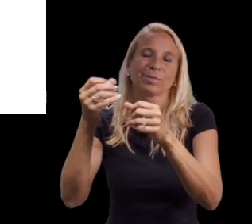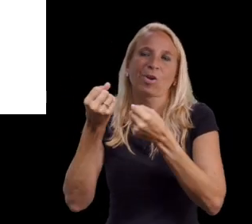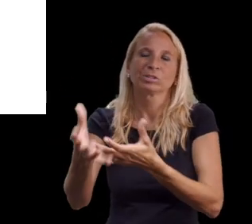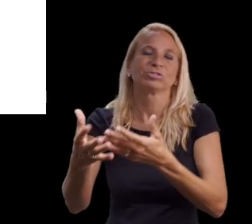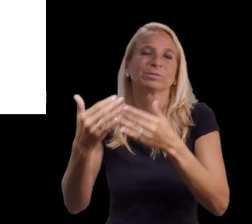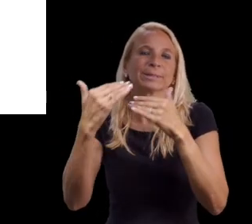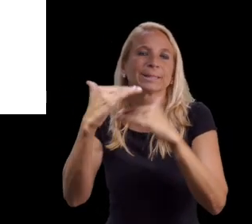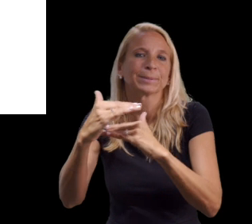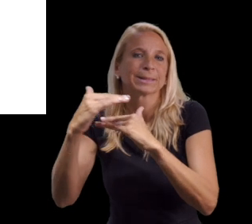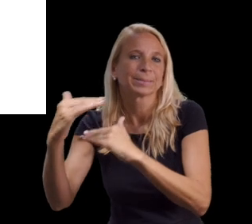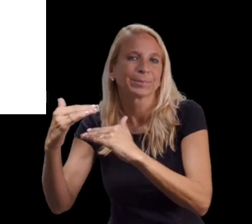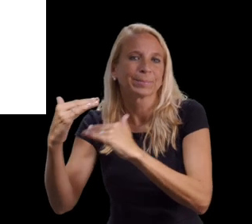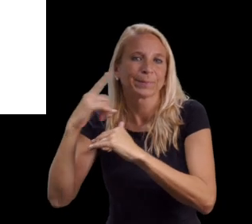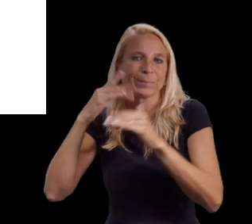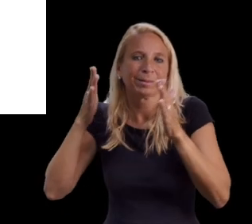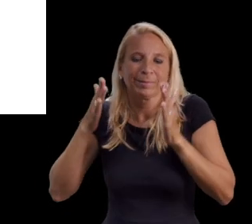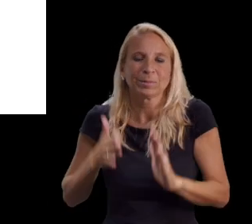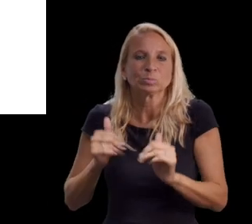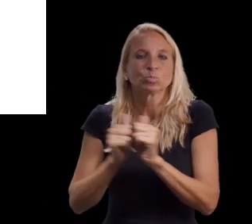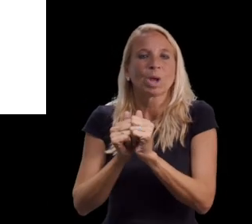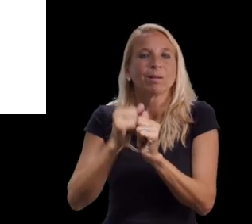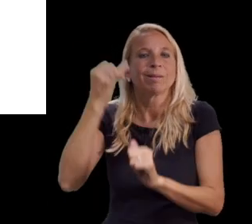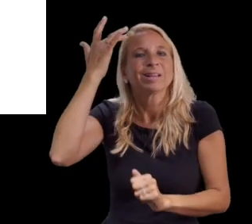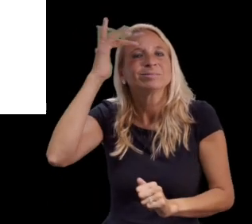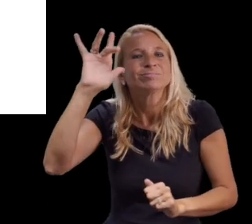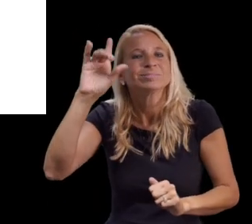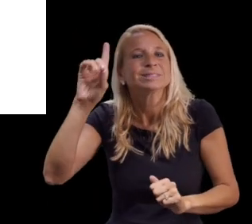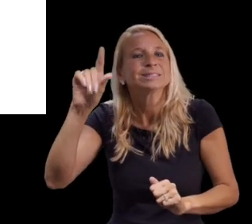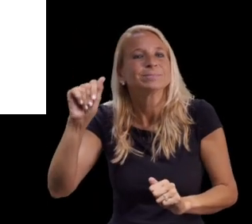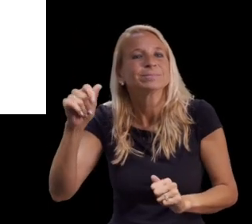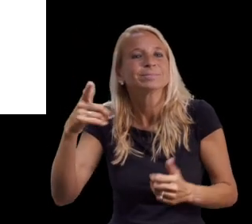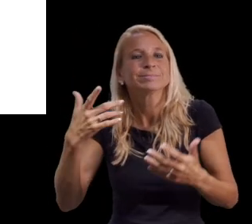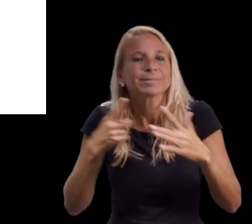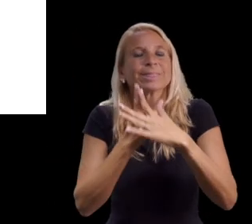similar to an individual with an intellectual disability.